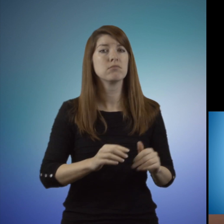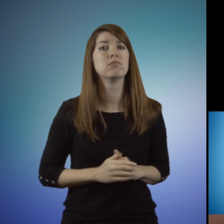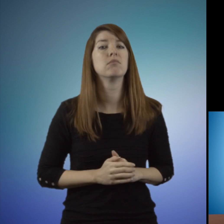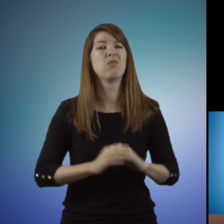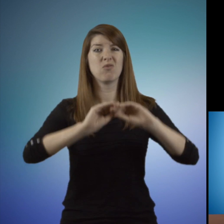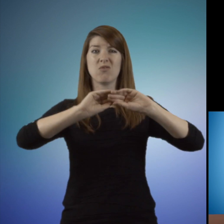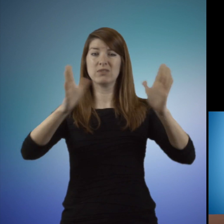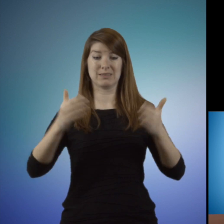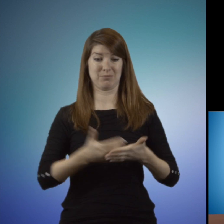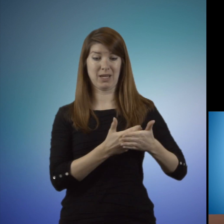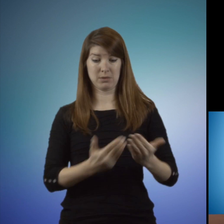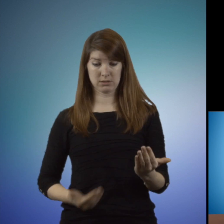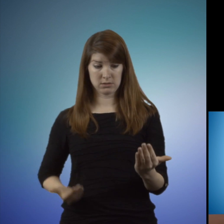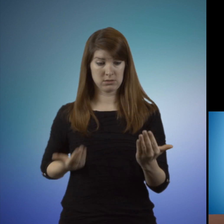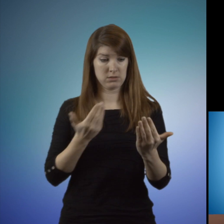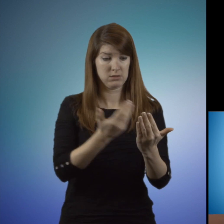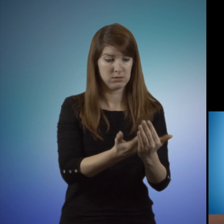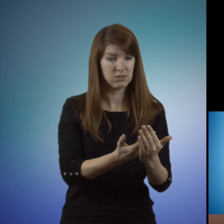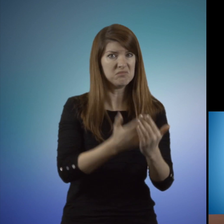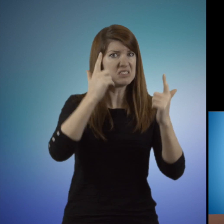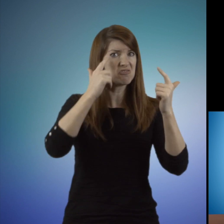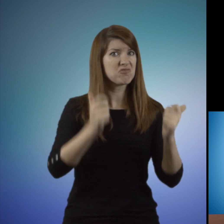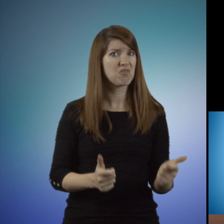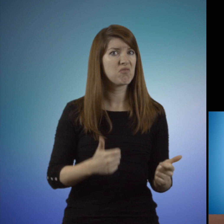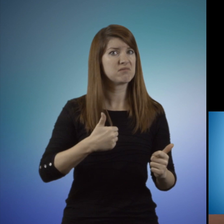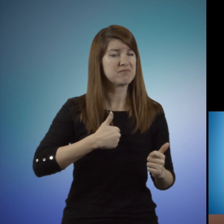there's not sufficient developmental time to evidence a delay.